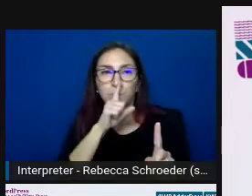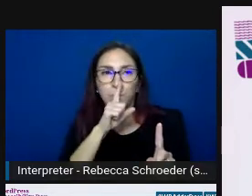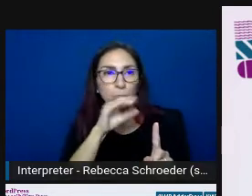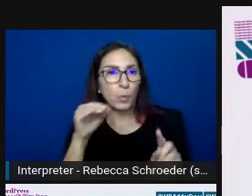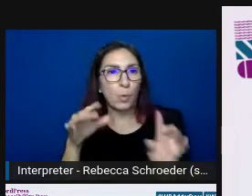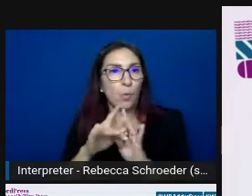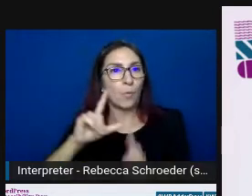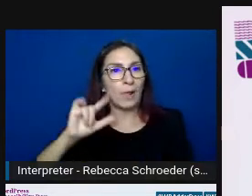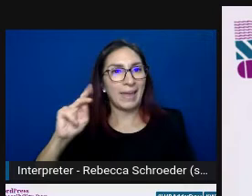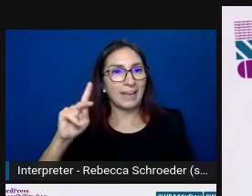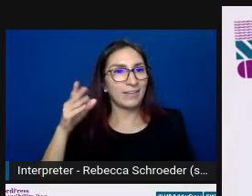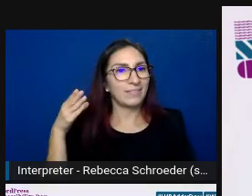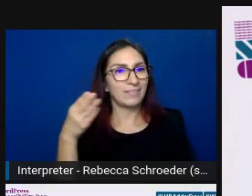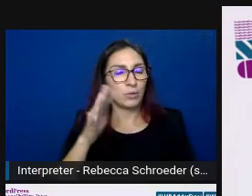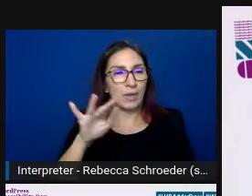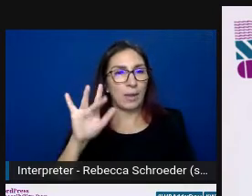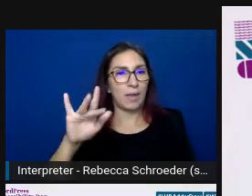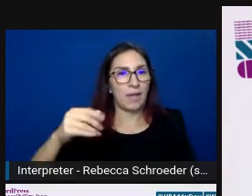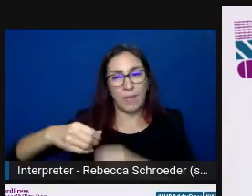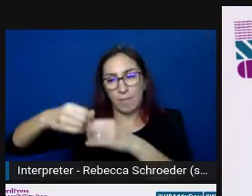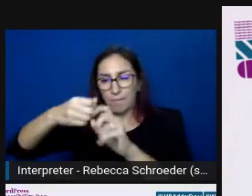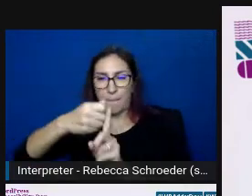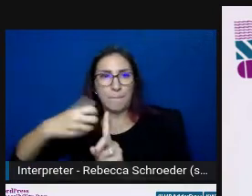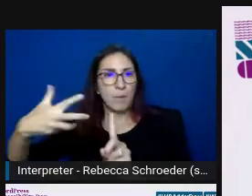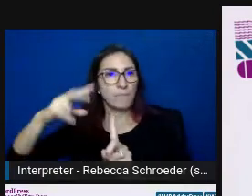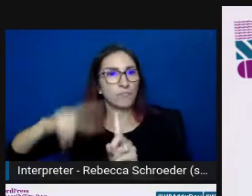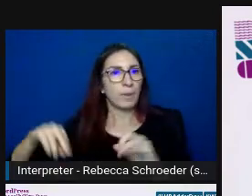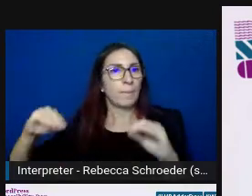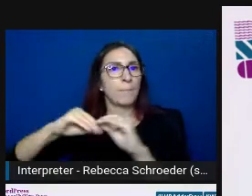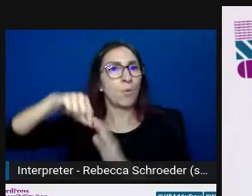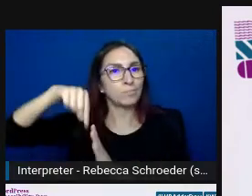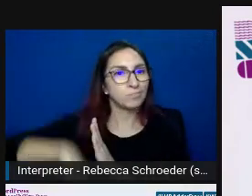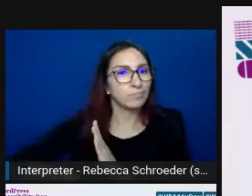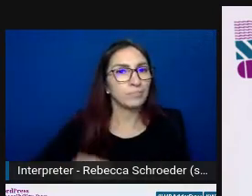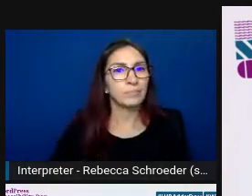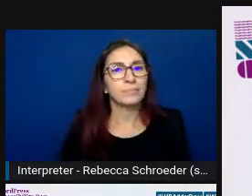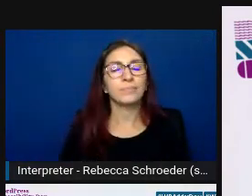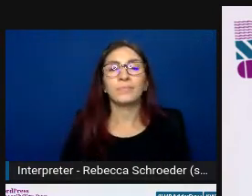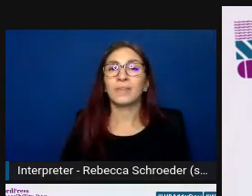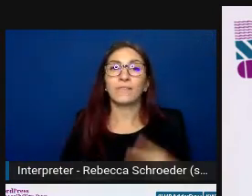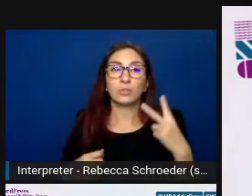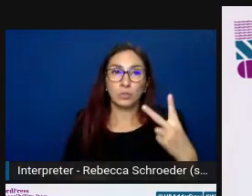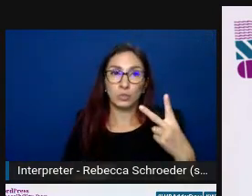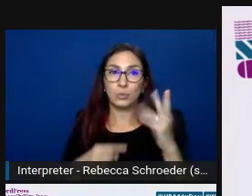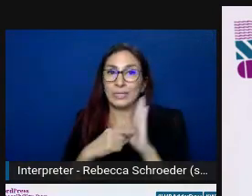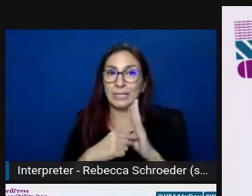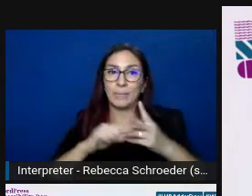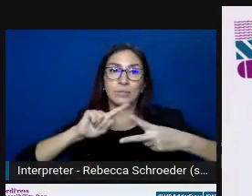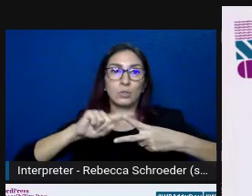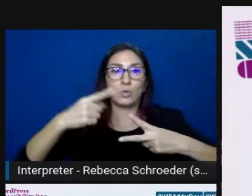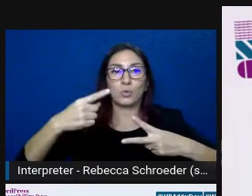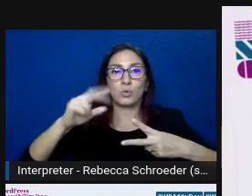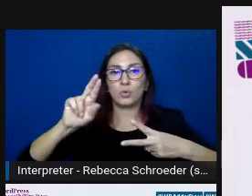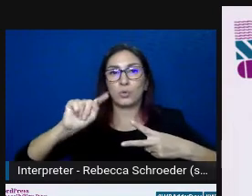We're going to do two examples of this. One is a Gutenberg example of the Gutenberg builder in WordPress.